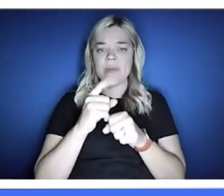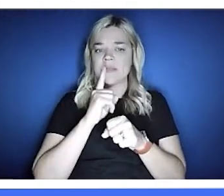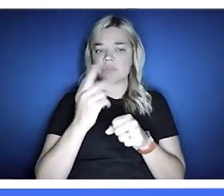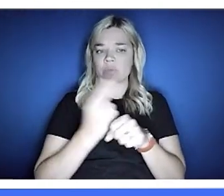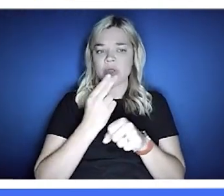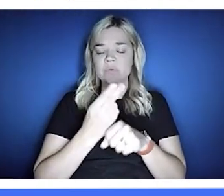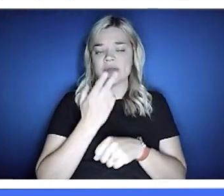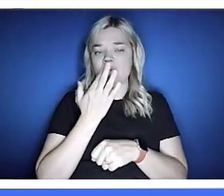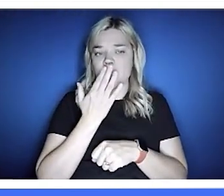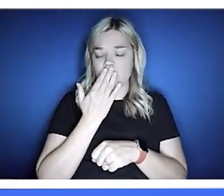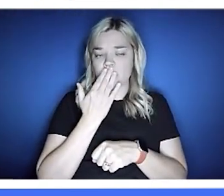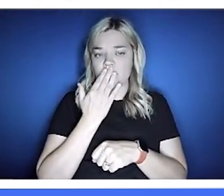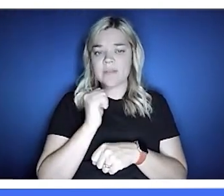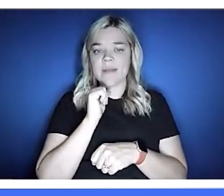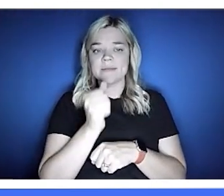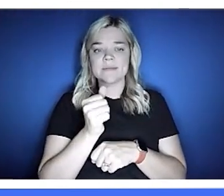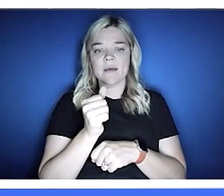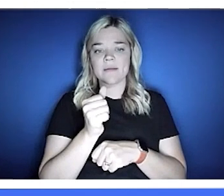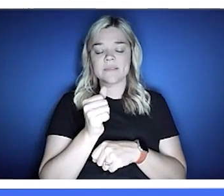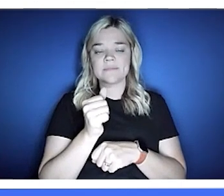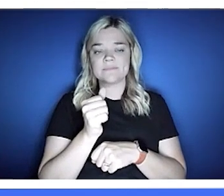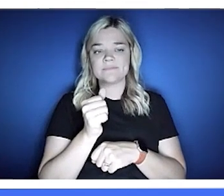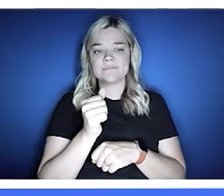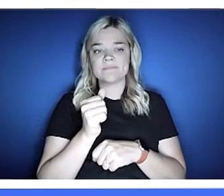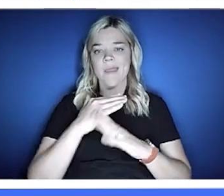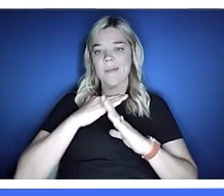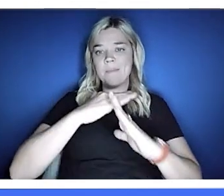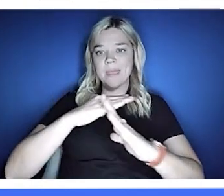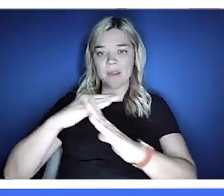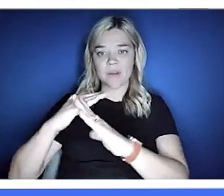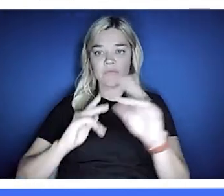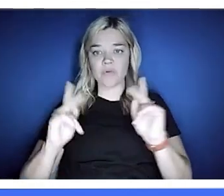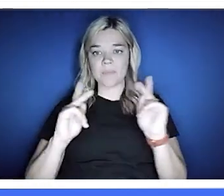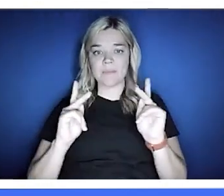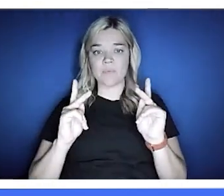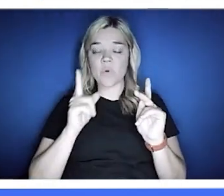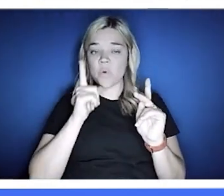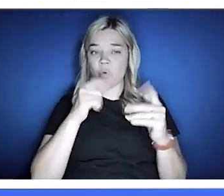that it is not a barrier for people without color vision or low vision users.